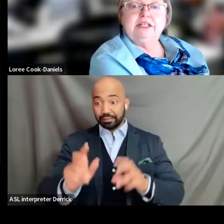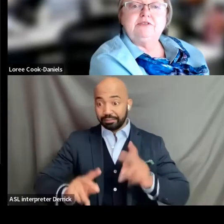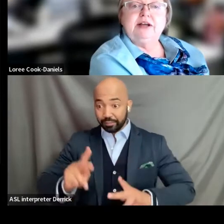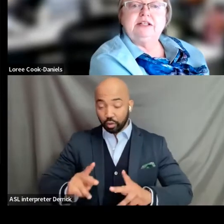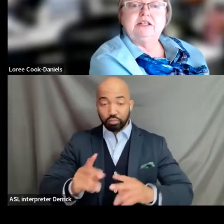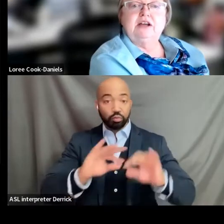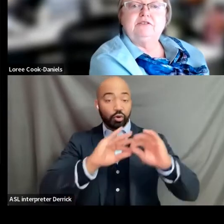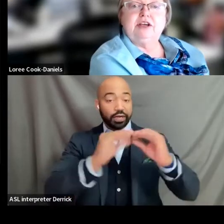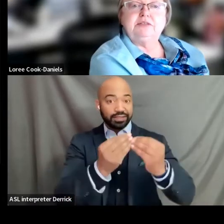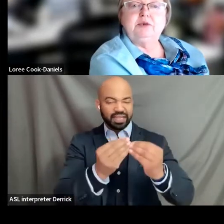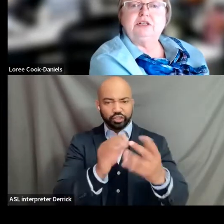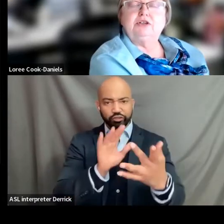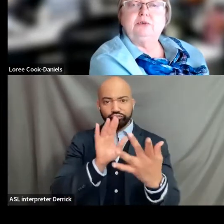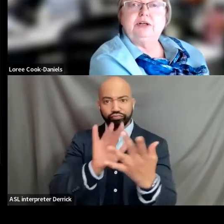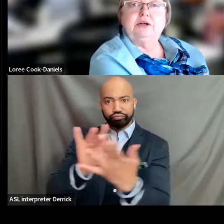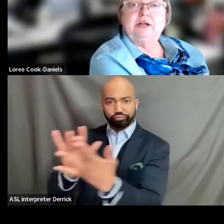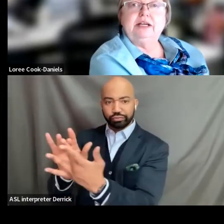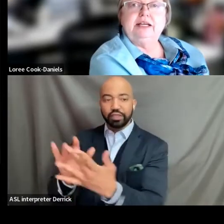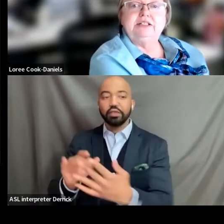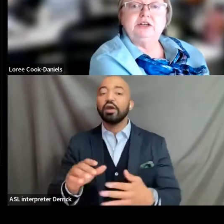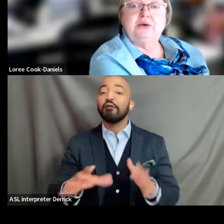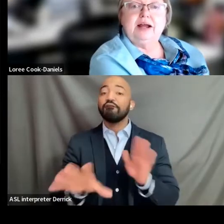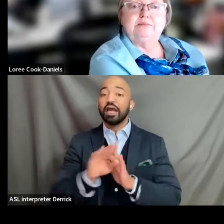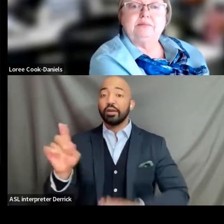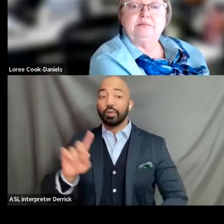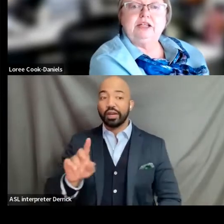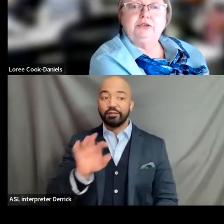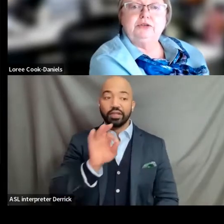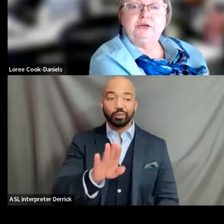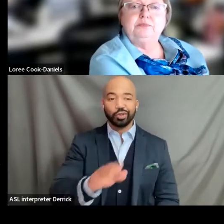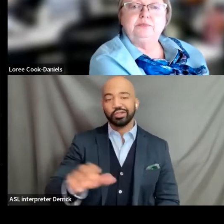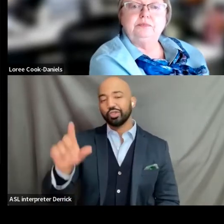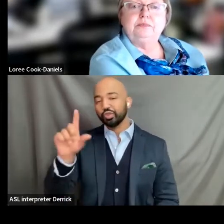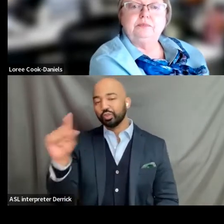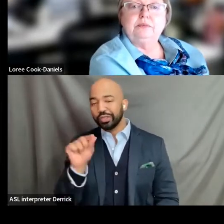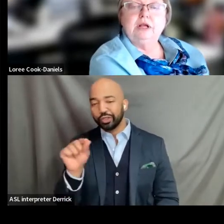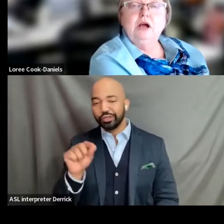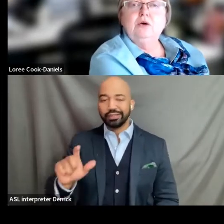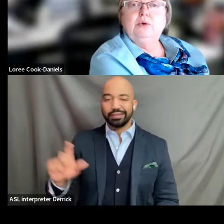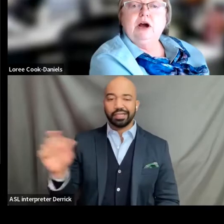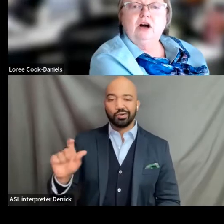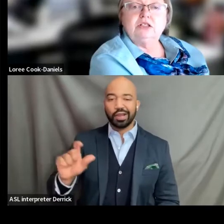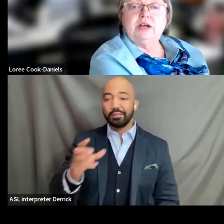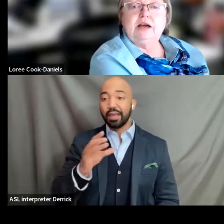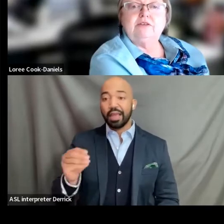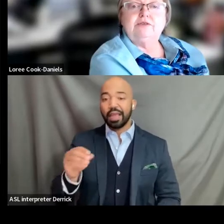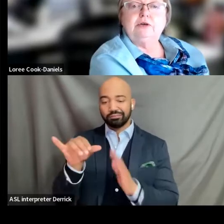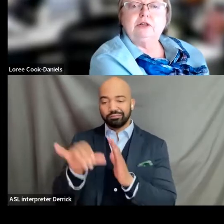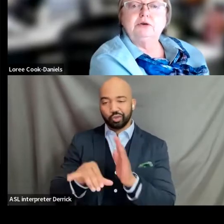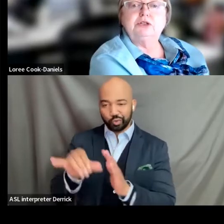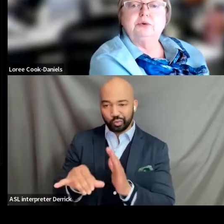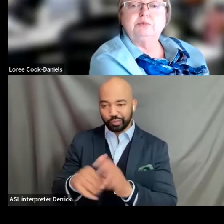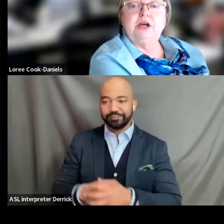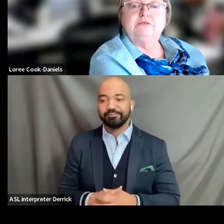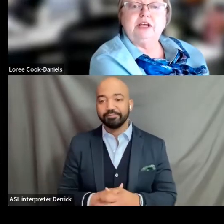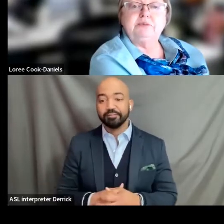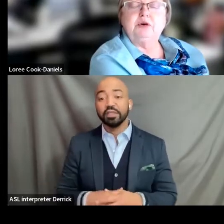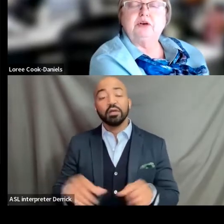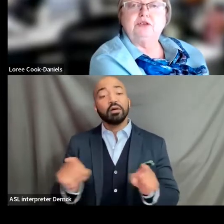Please find this on Facebook, Twitter, Instagram and YouTube. We also have a few closed groups on Facebook